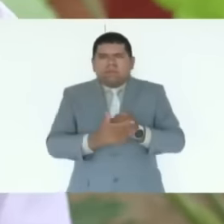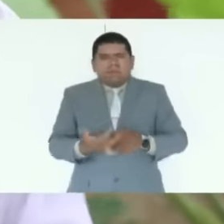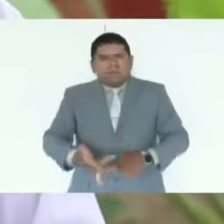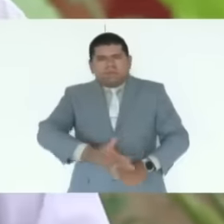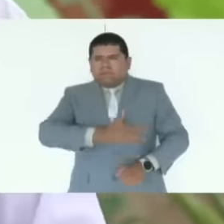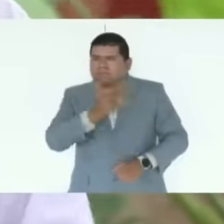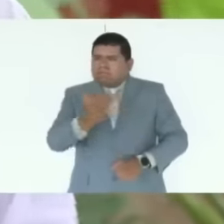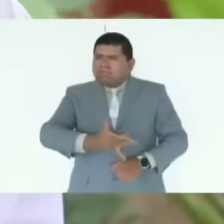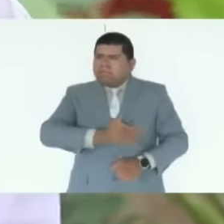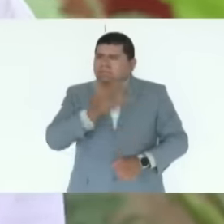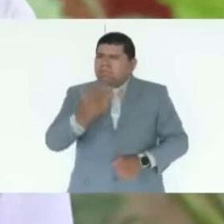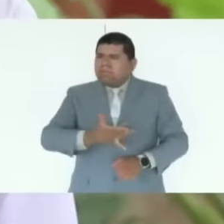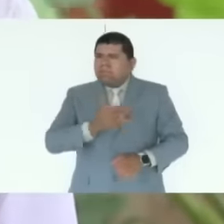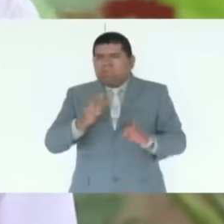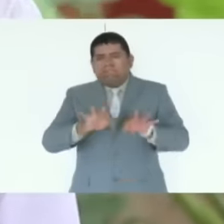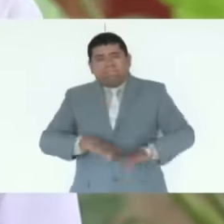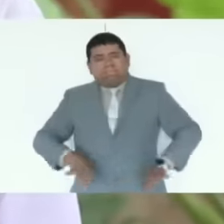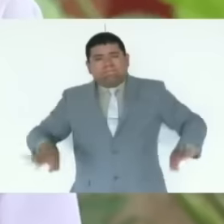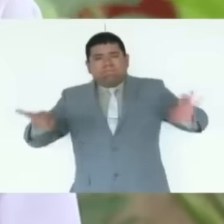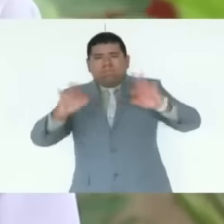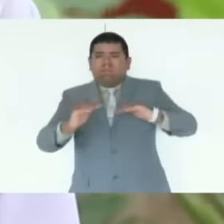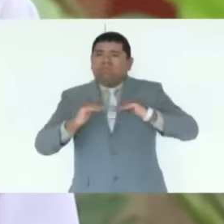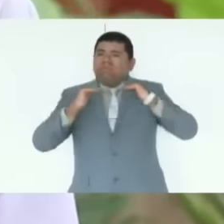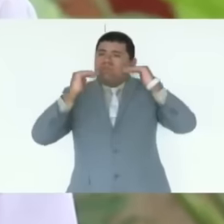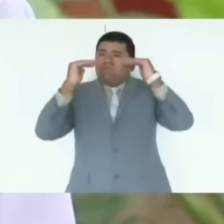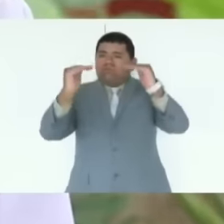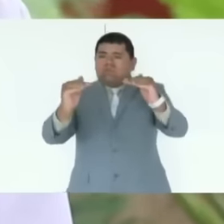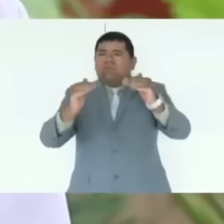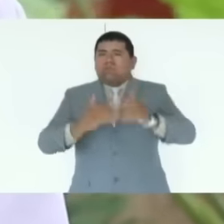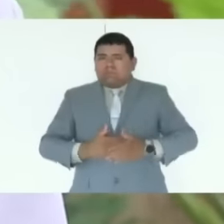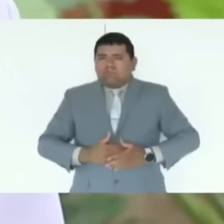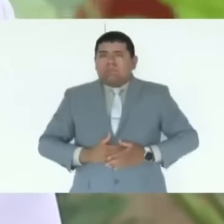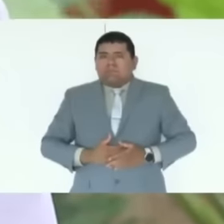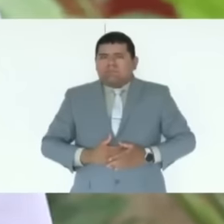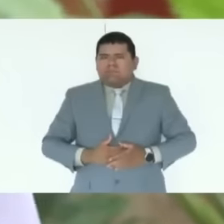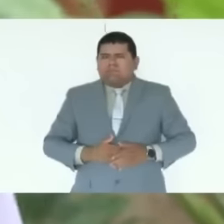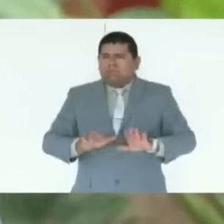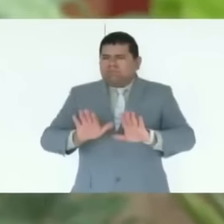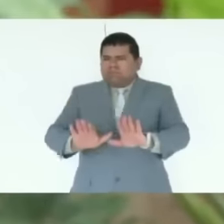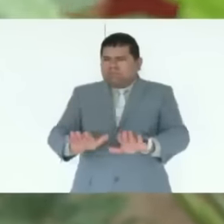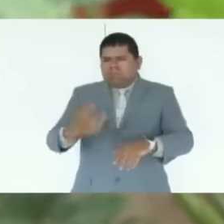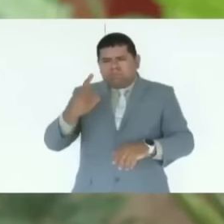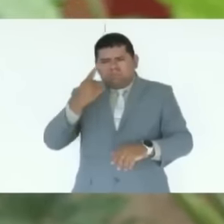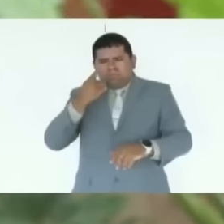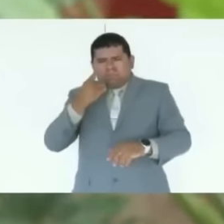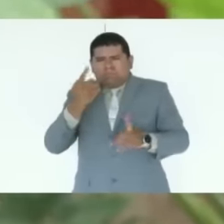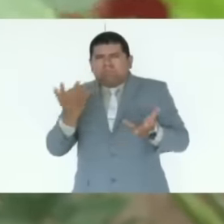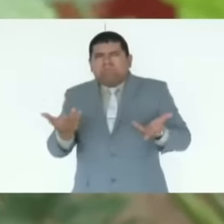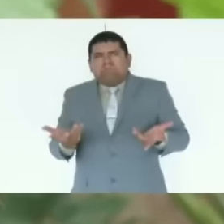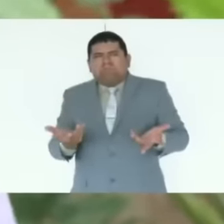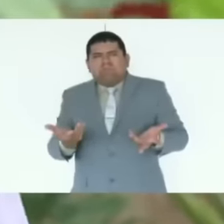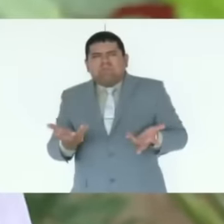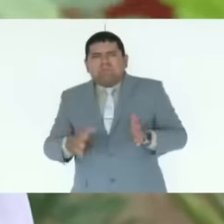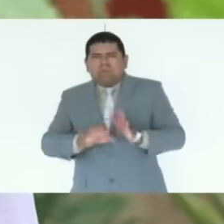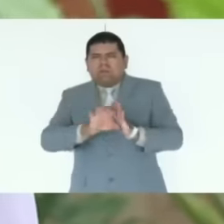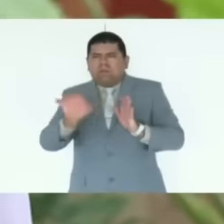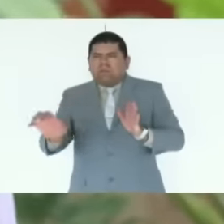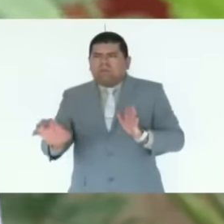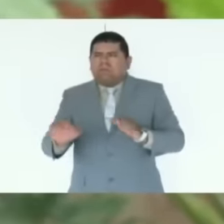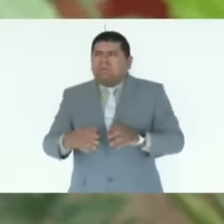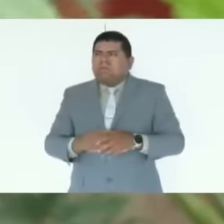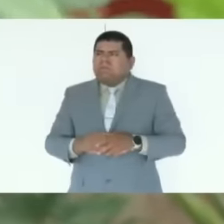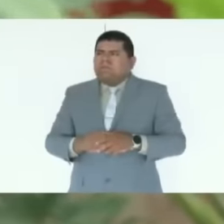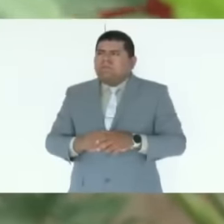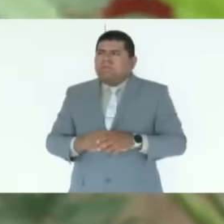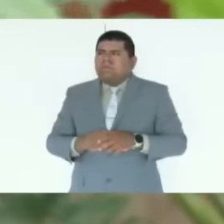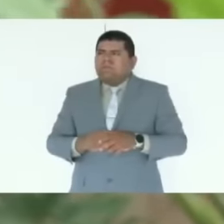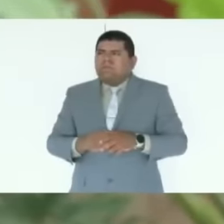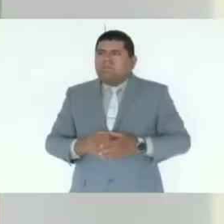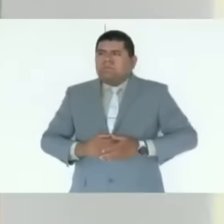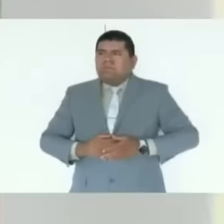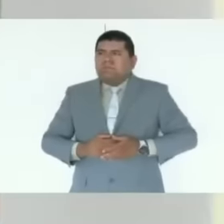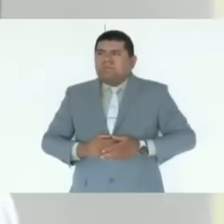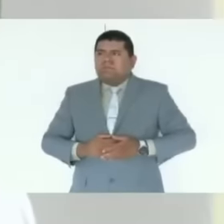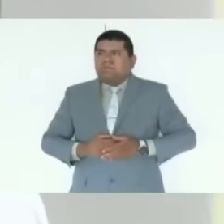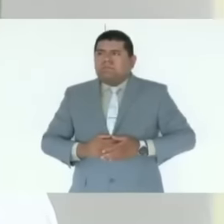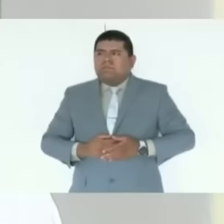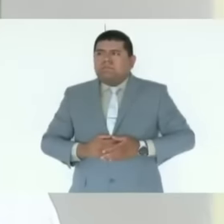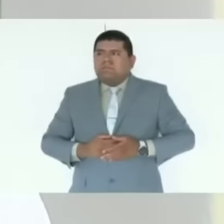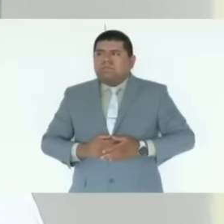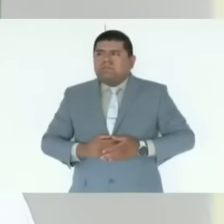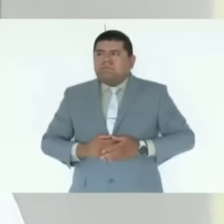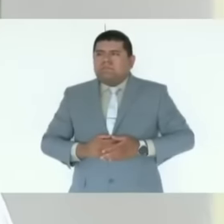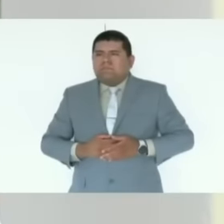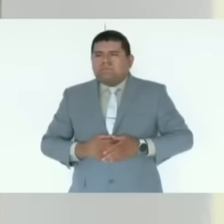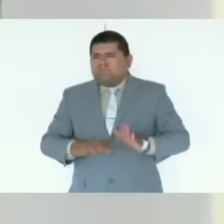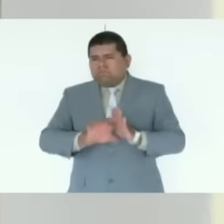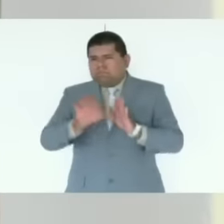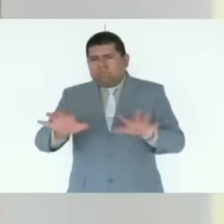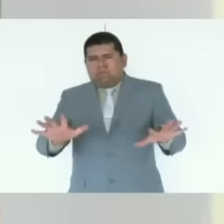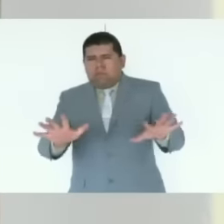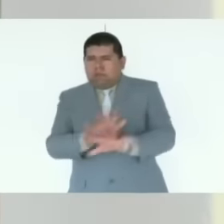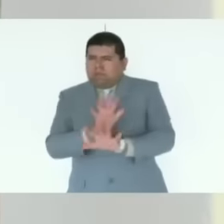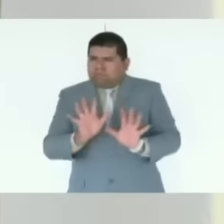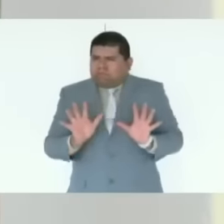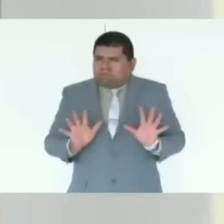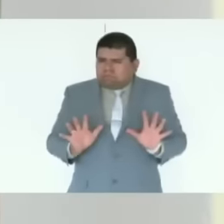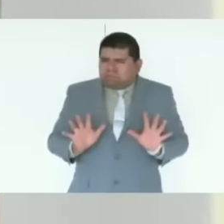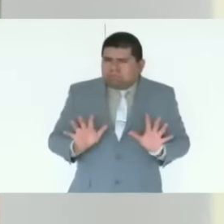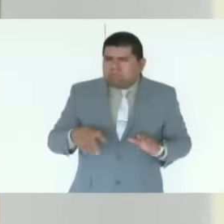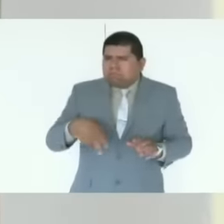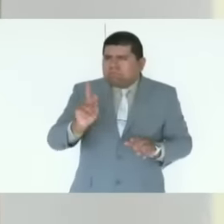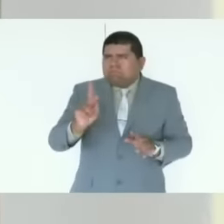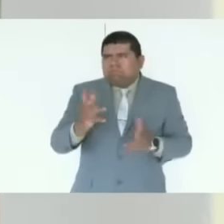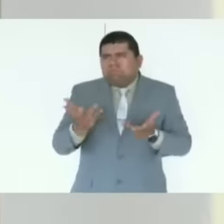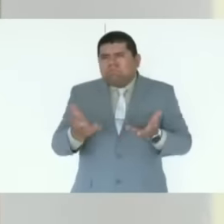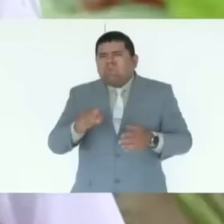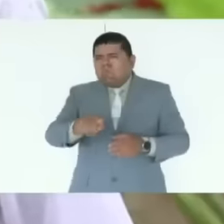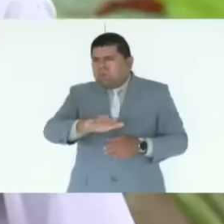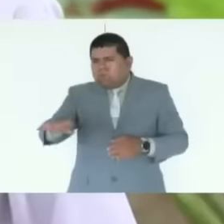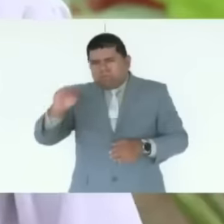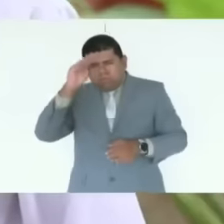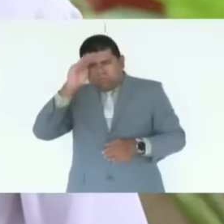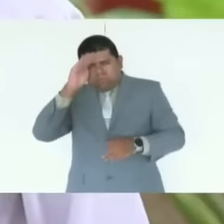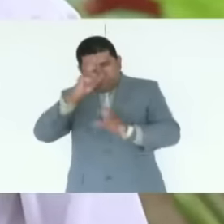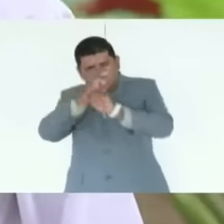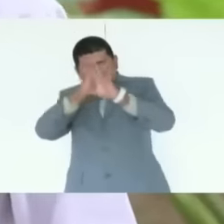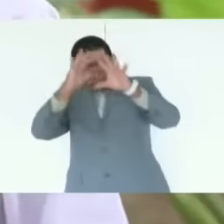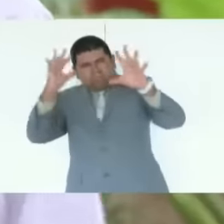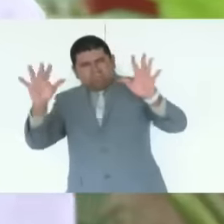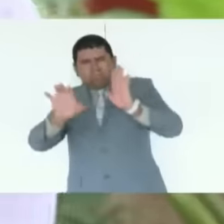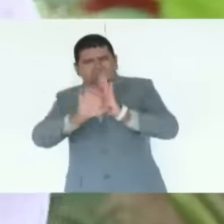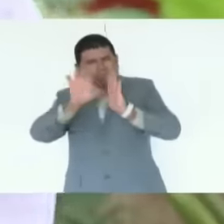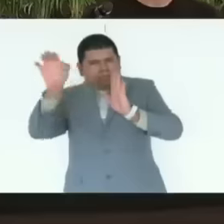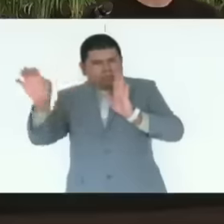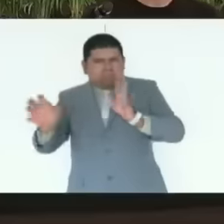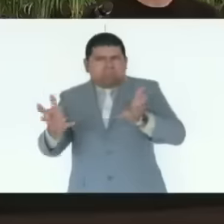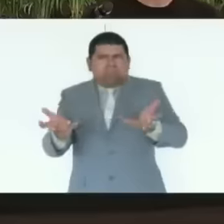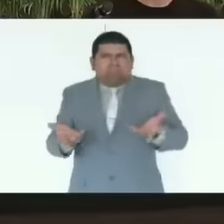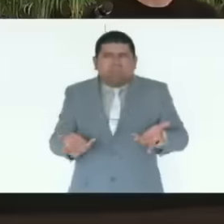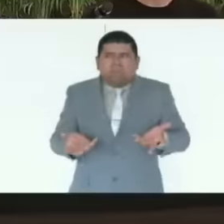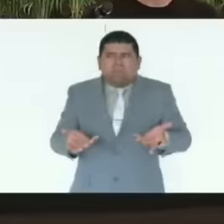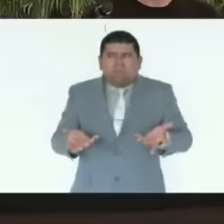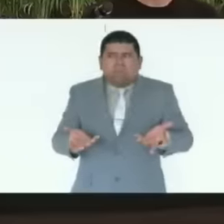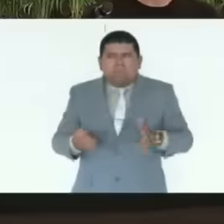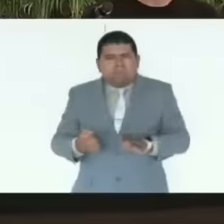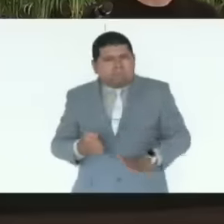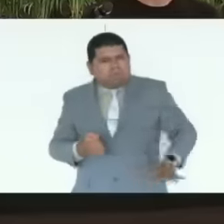very transcendent, imagine and someone would tell me to change the example, but imagine if the people